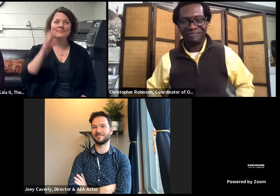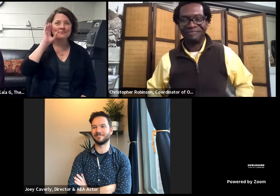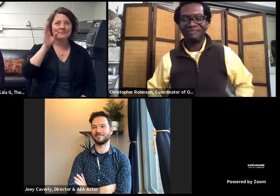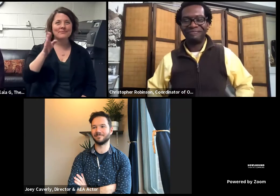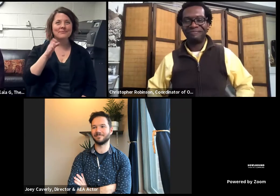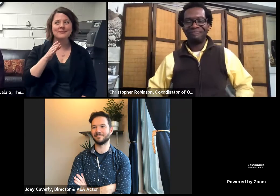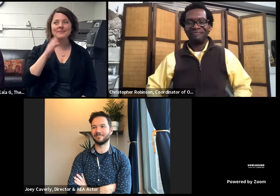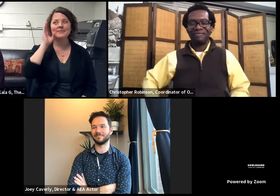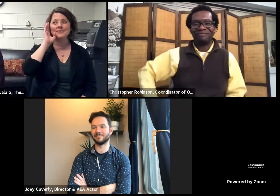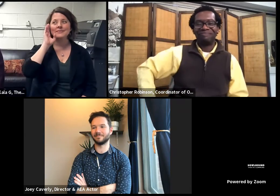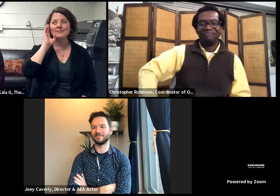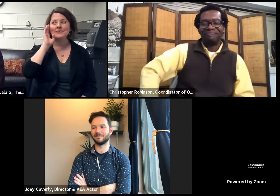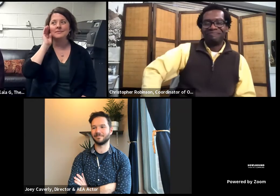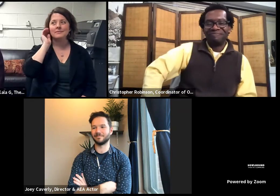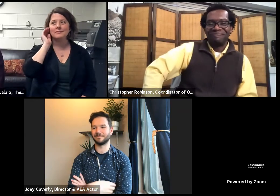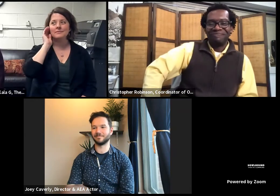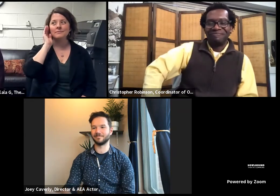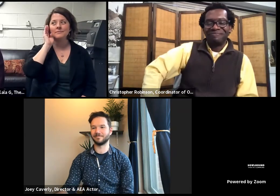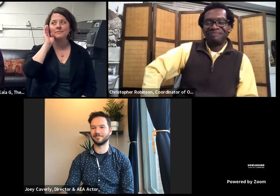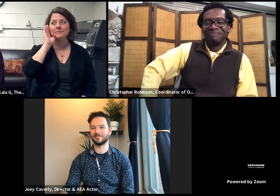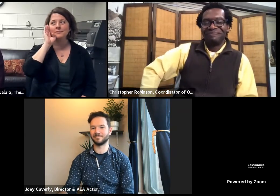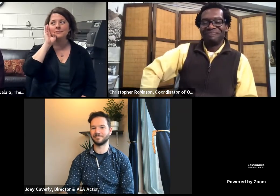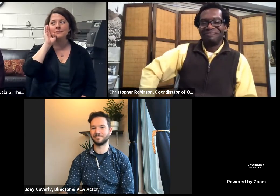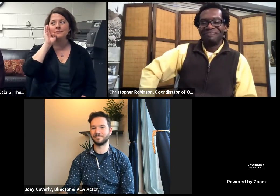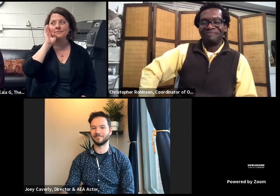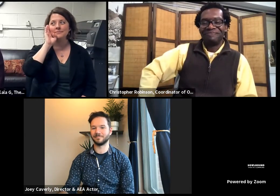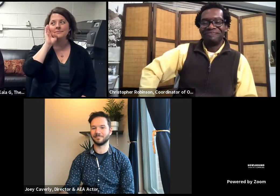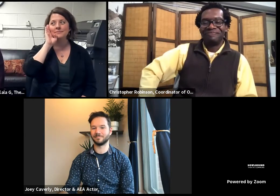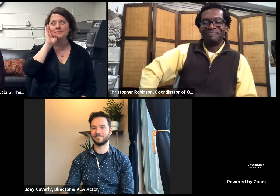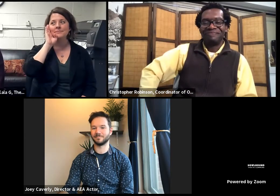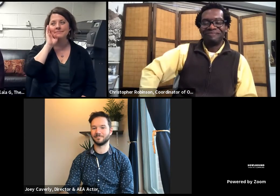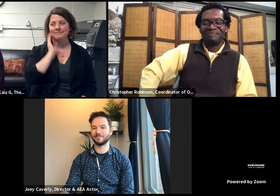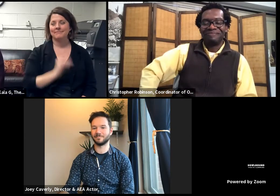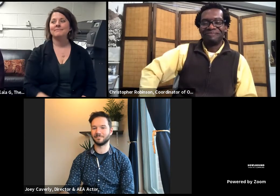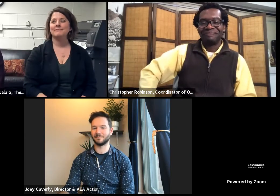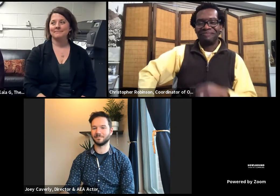and discuss what their role is here today. Great discussion. So first.